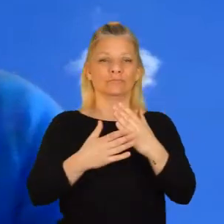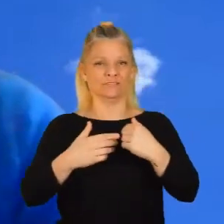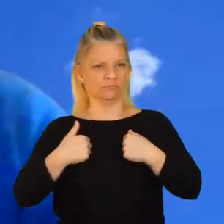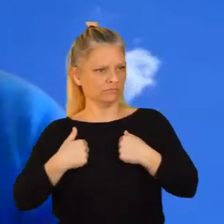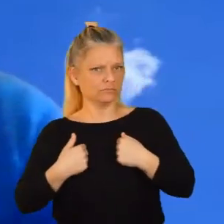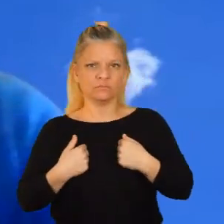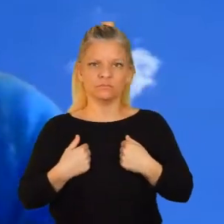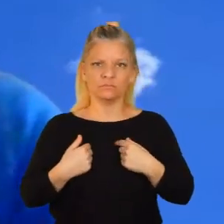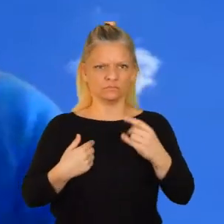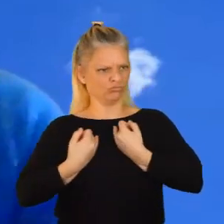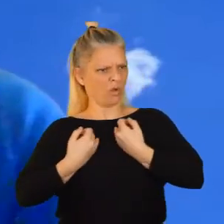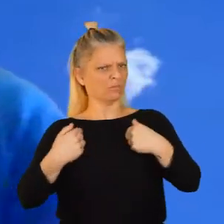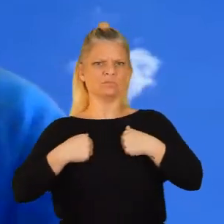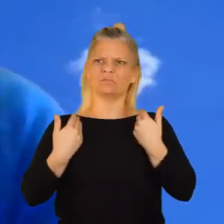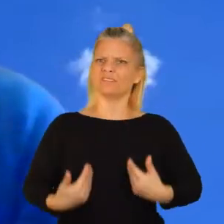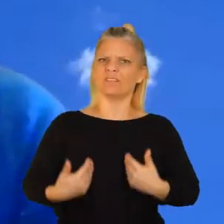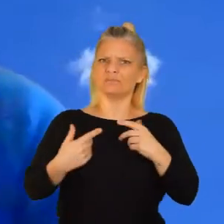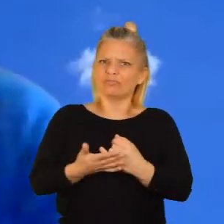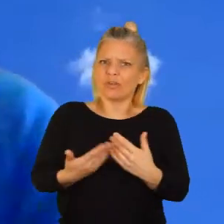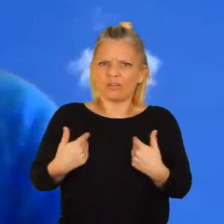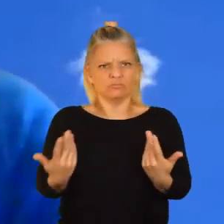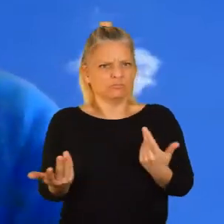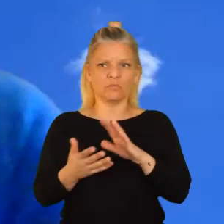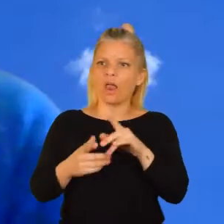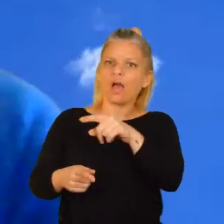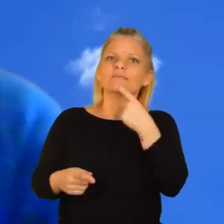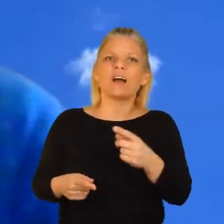reach towards and then it was something else and really - what was wrong with being myself.